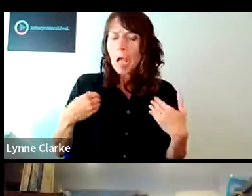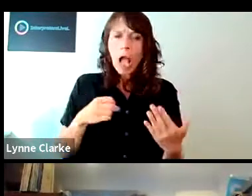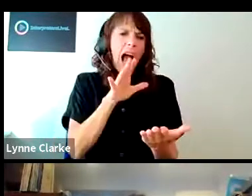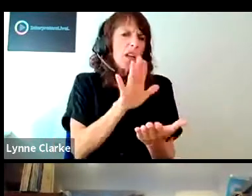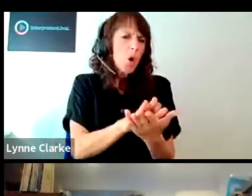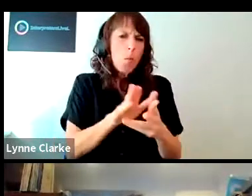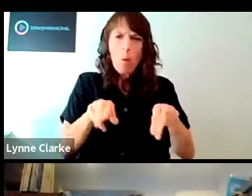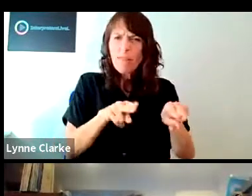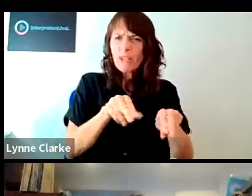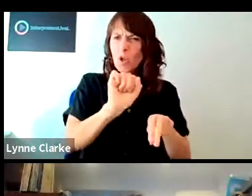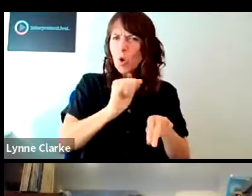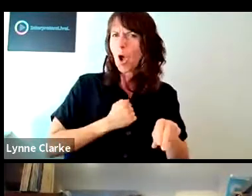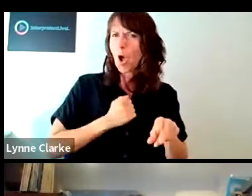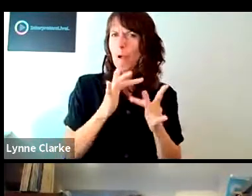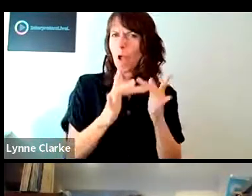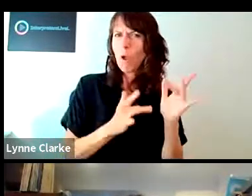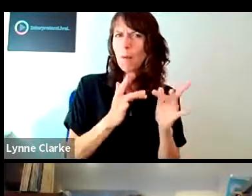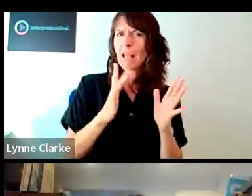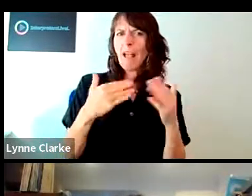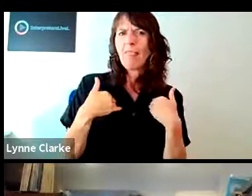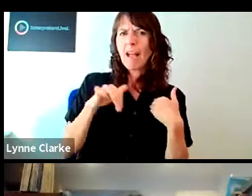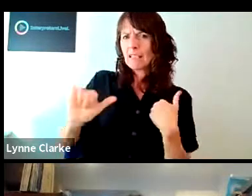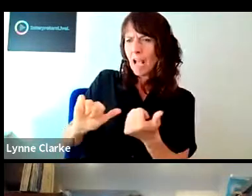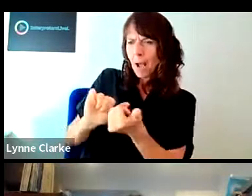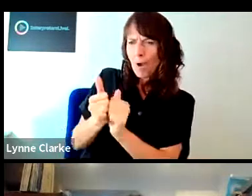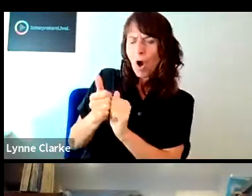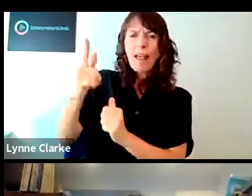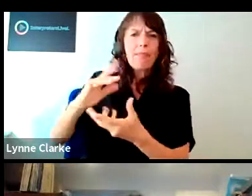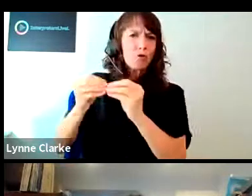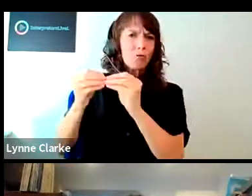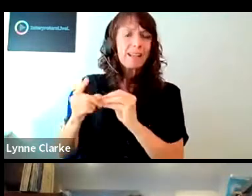on our website. That's one of our partners that creates it. And I said, is it on your website?